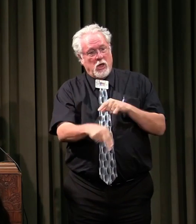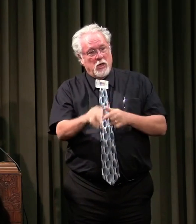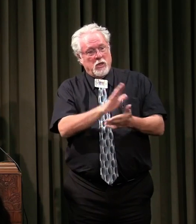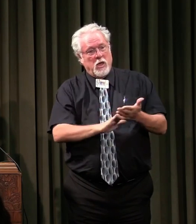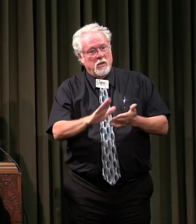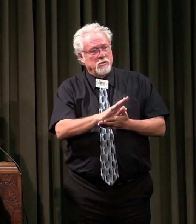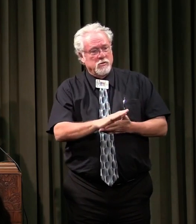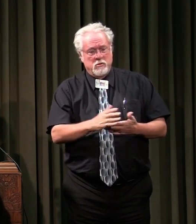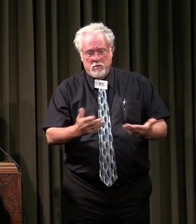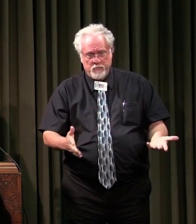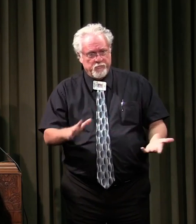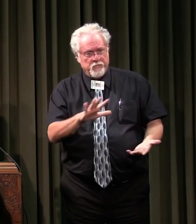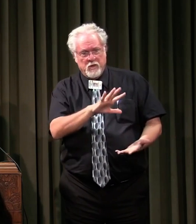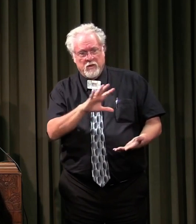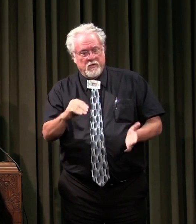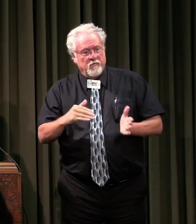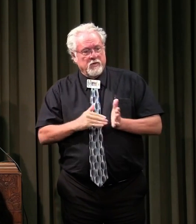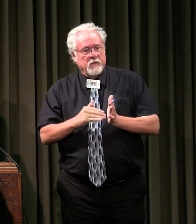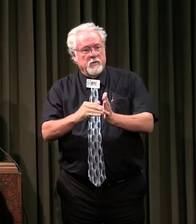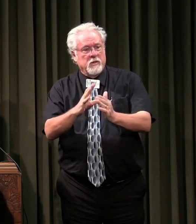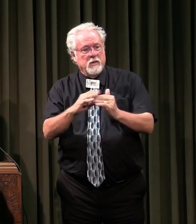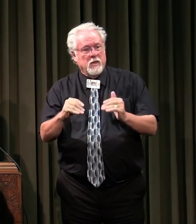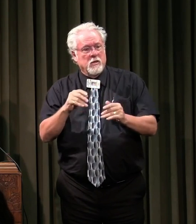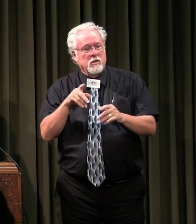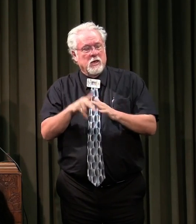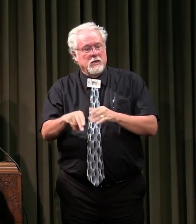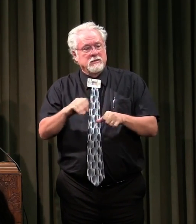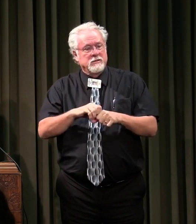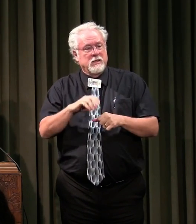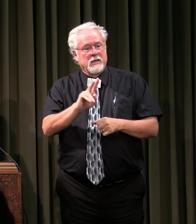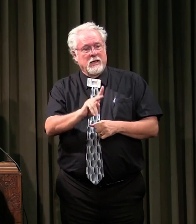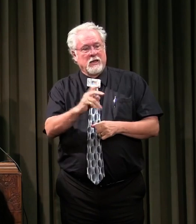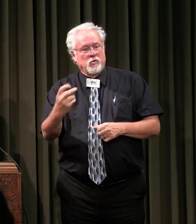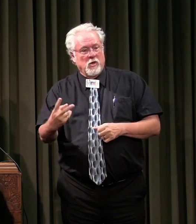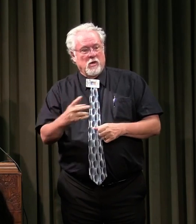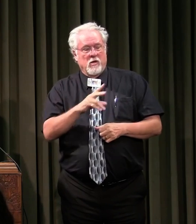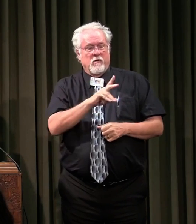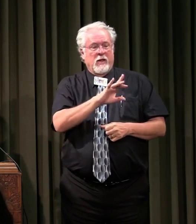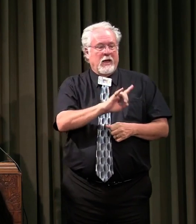fifty million dollar cut k-12 schools 883 million short on tops I don't think